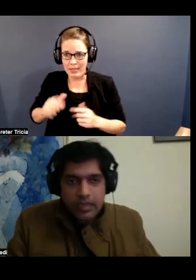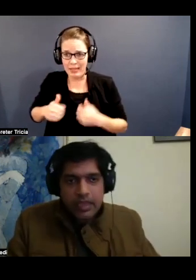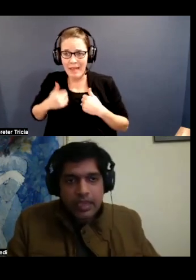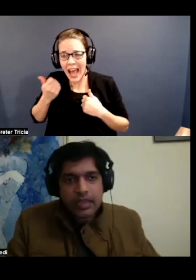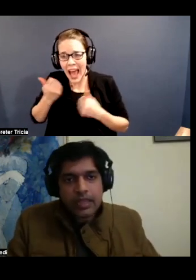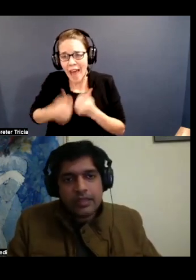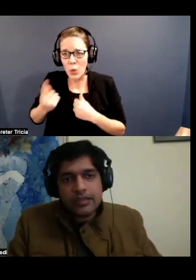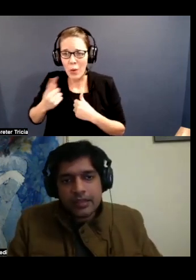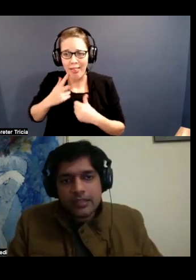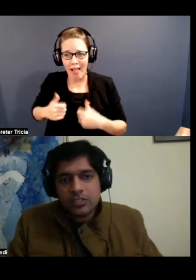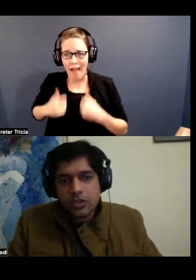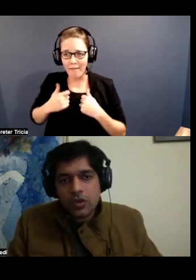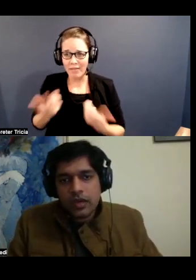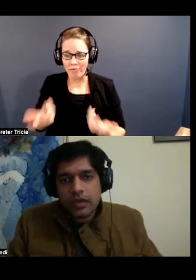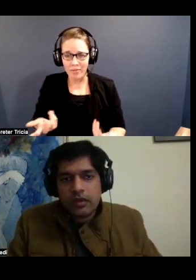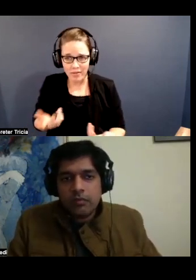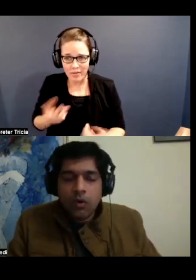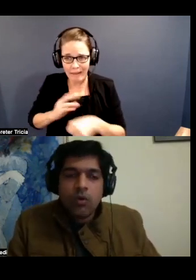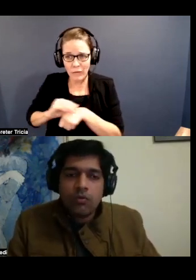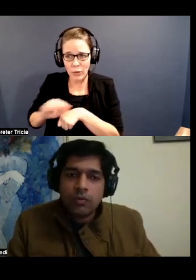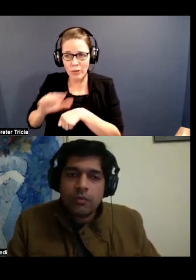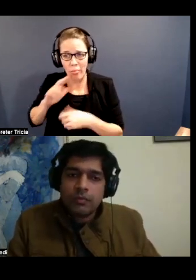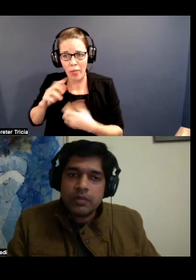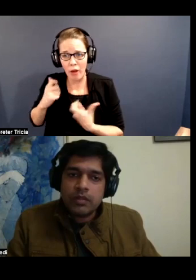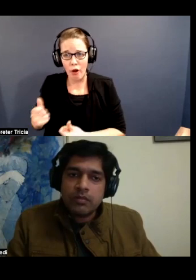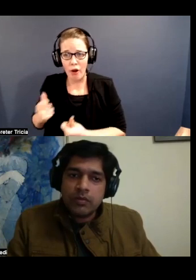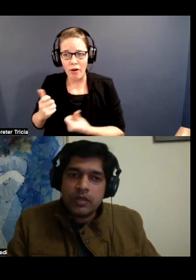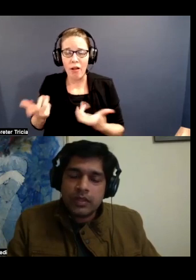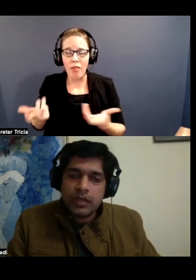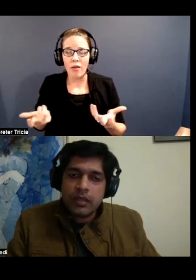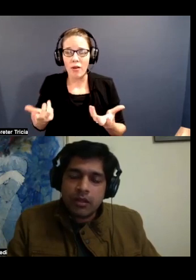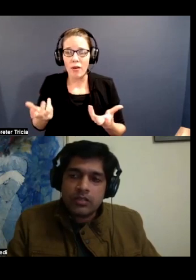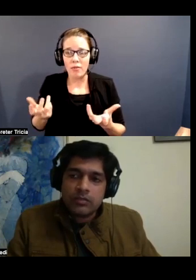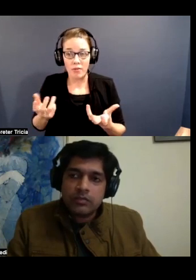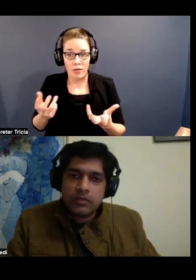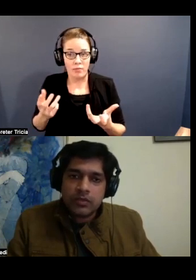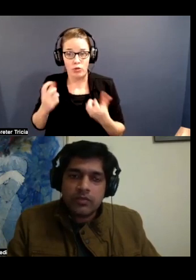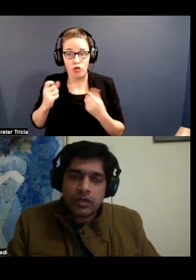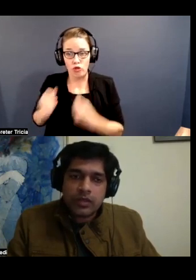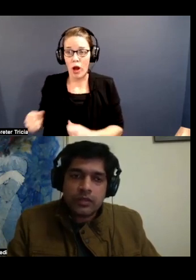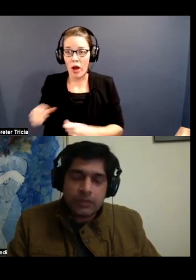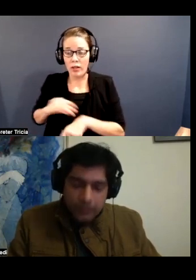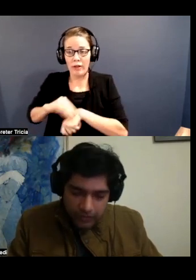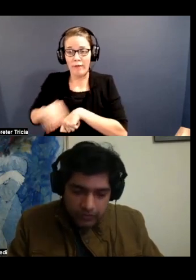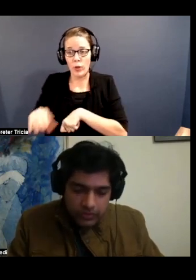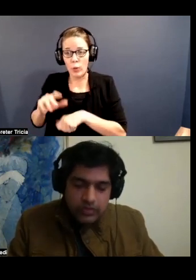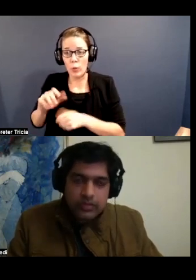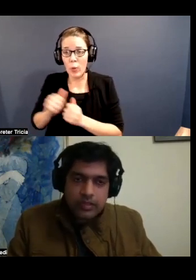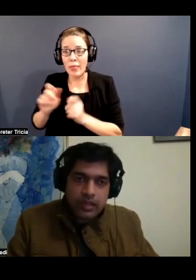And it does so more for people with long-term services.